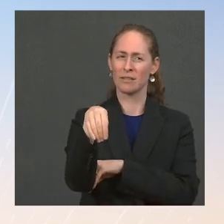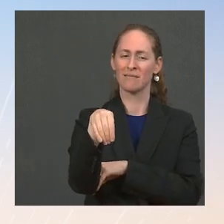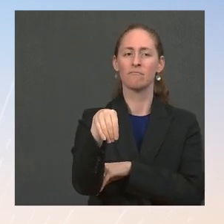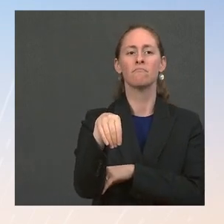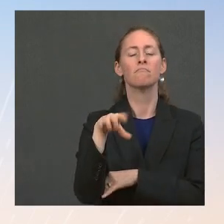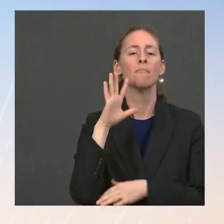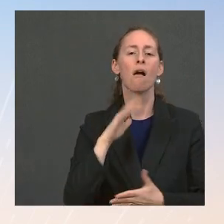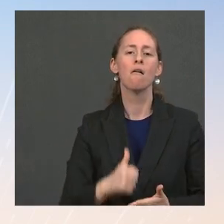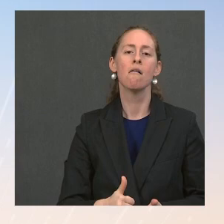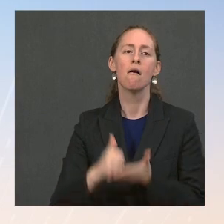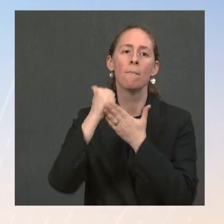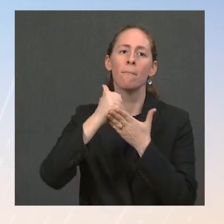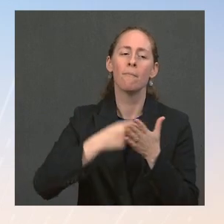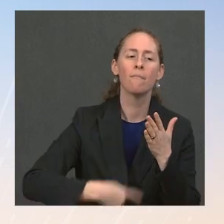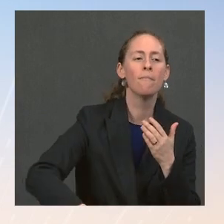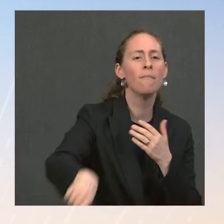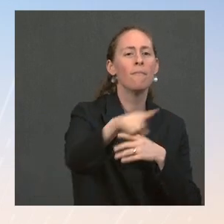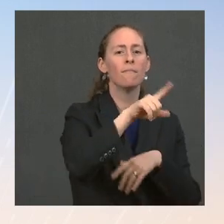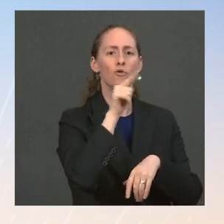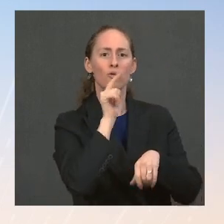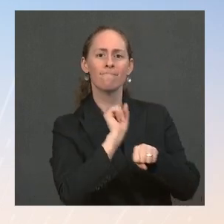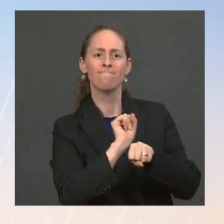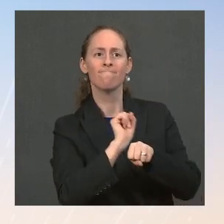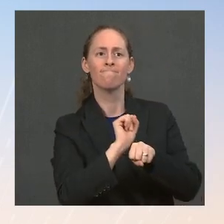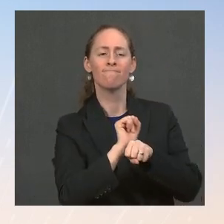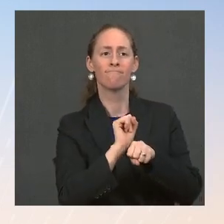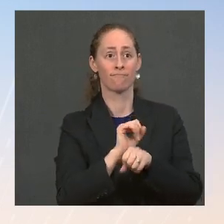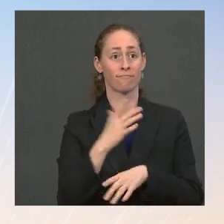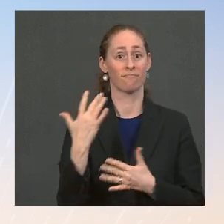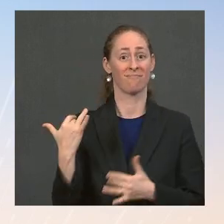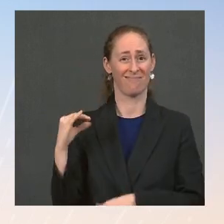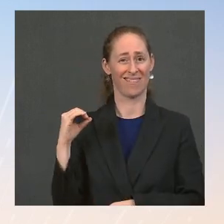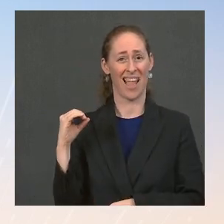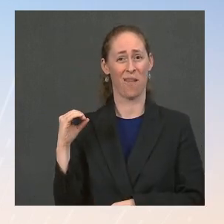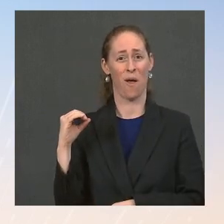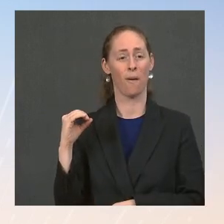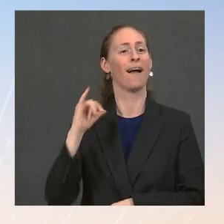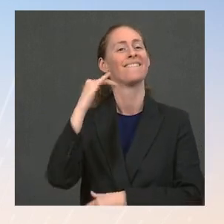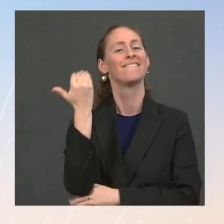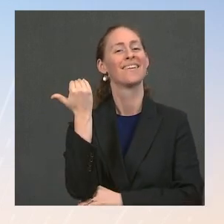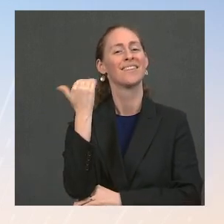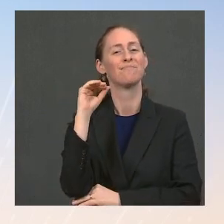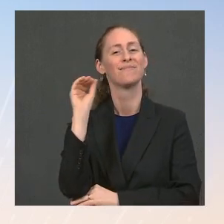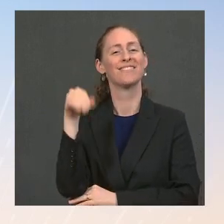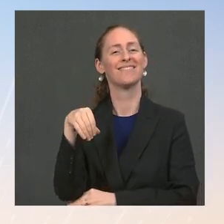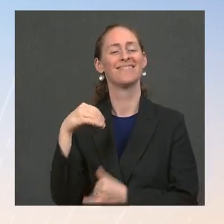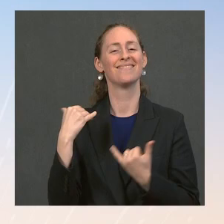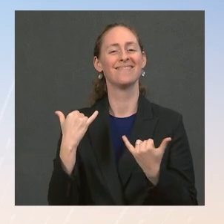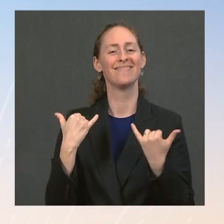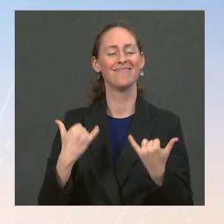President Biden, Secretary Yellen, and the entire administration worked overtime to rally more than 130 countries,